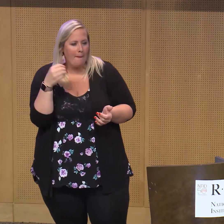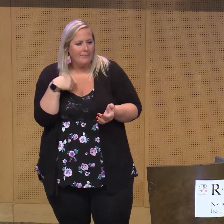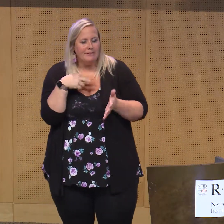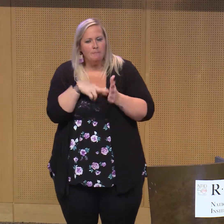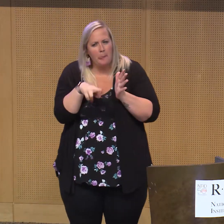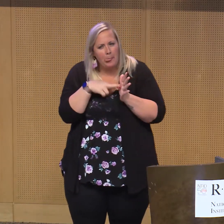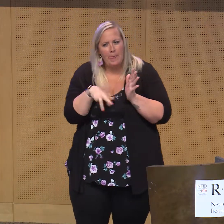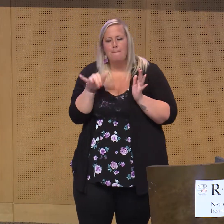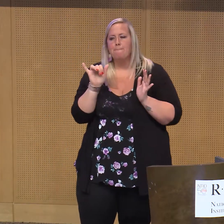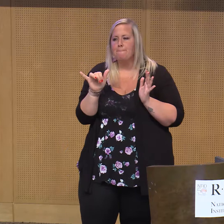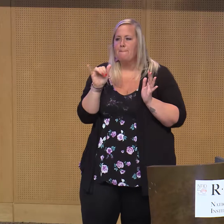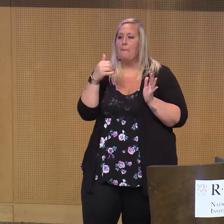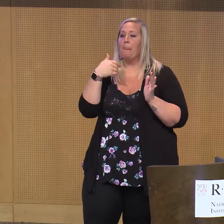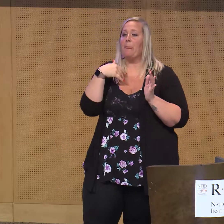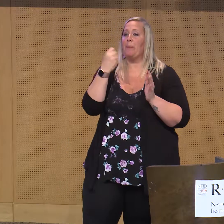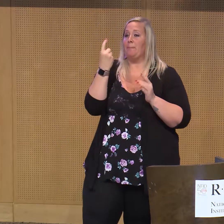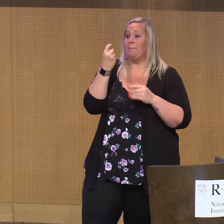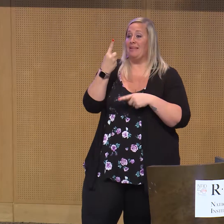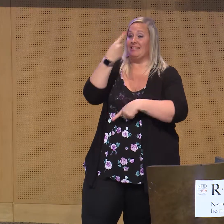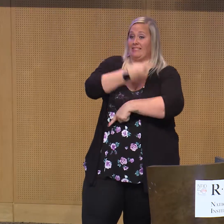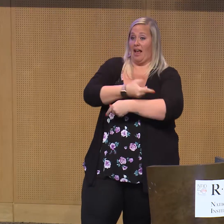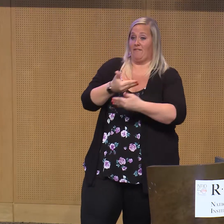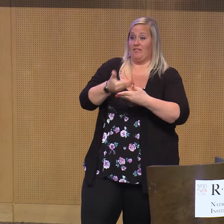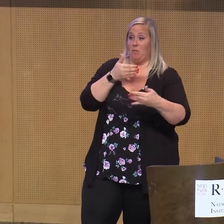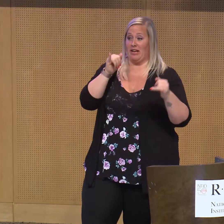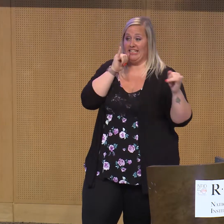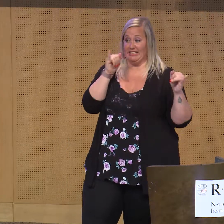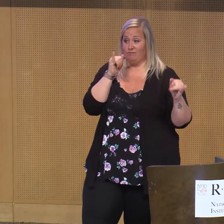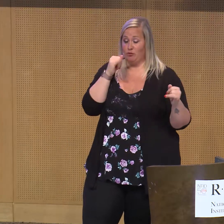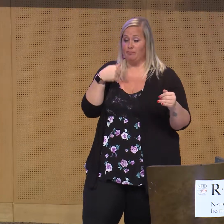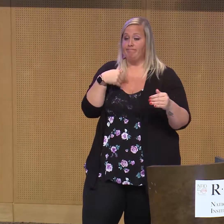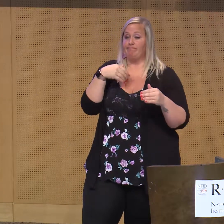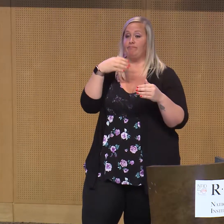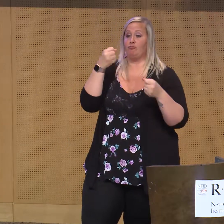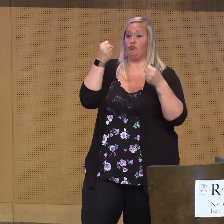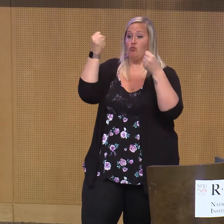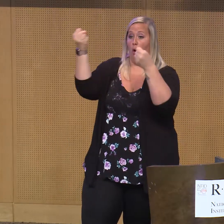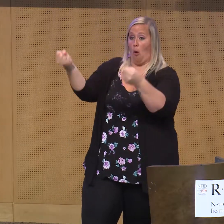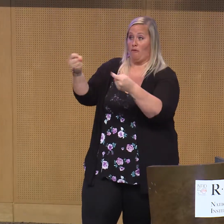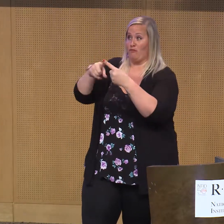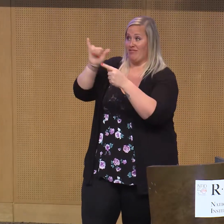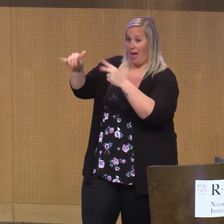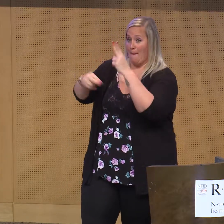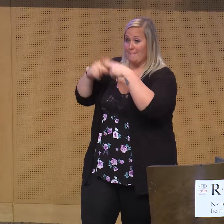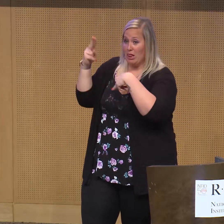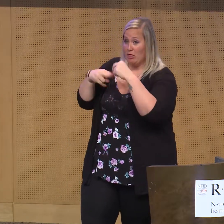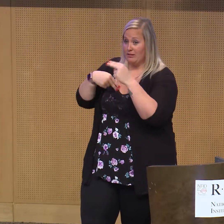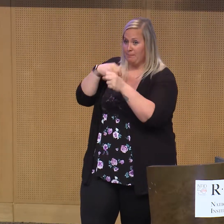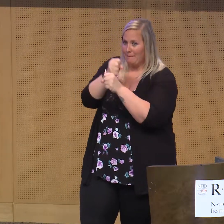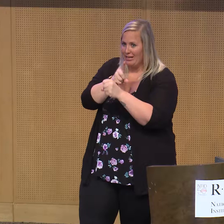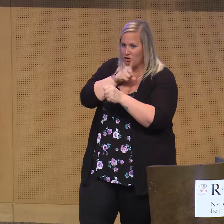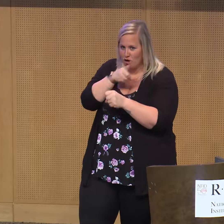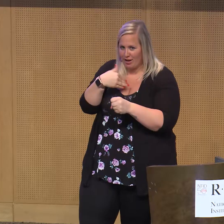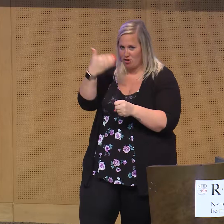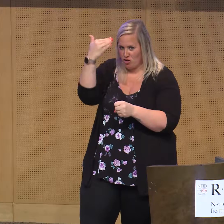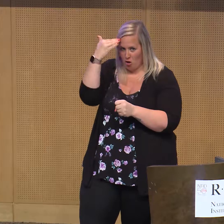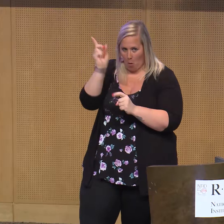so I learned everything I could about the company so that I was well-informed. The day before the interview, I drove to the building where they're located.